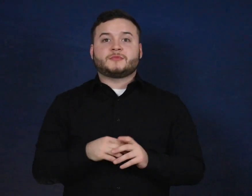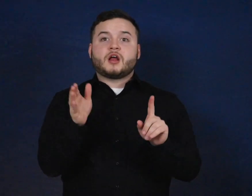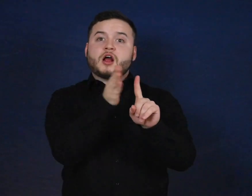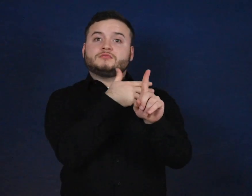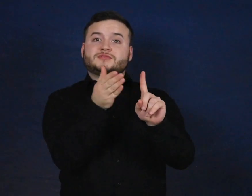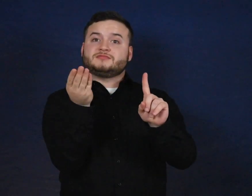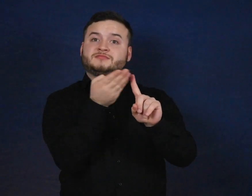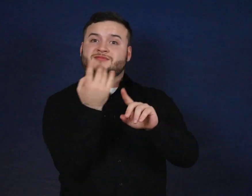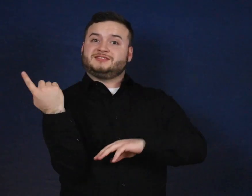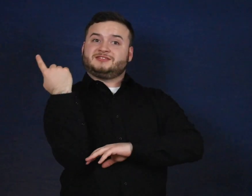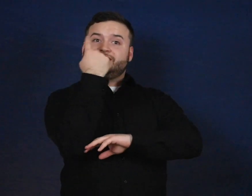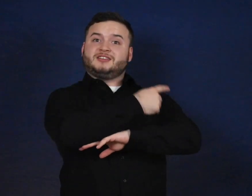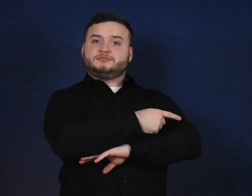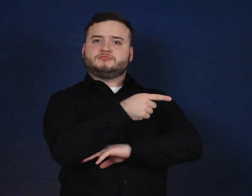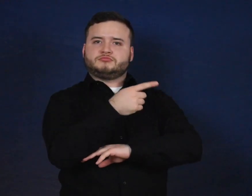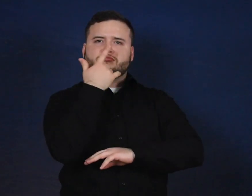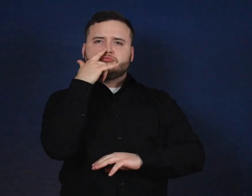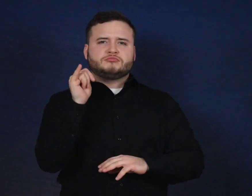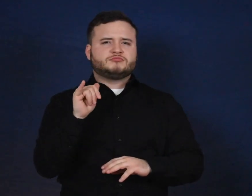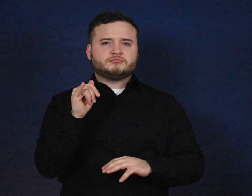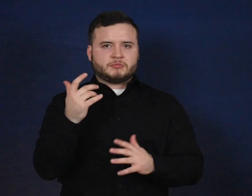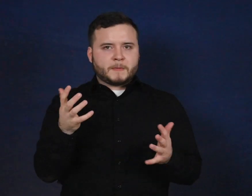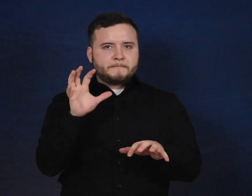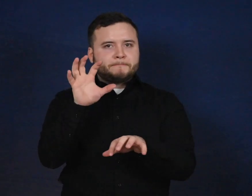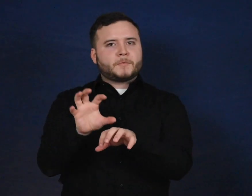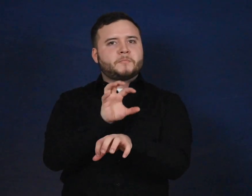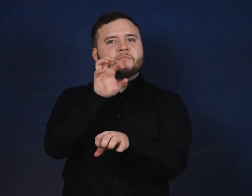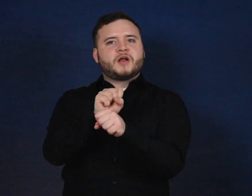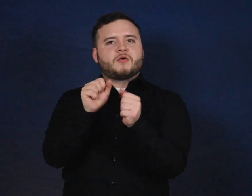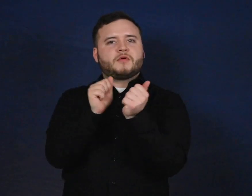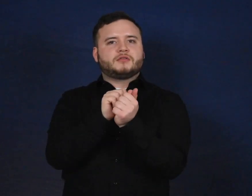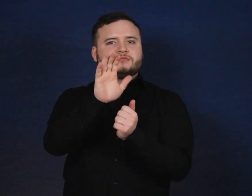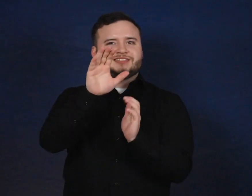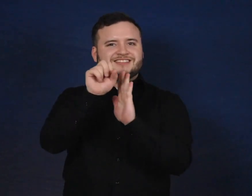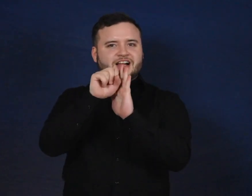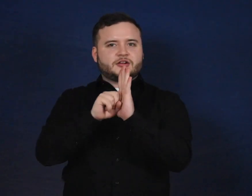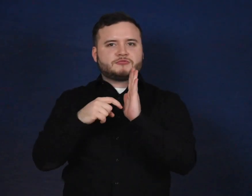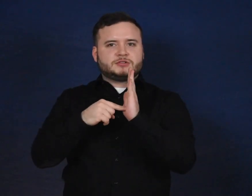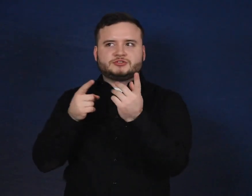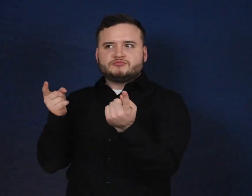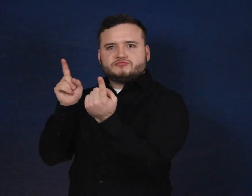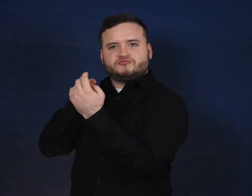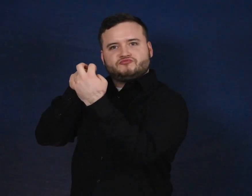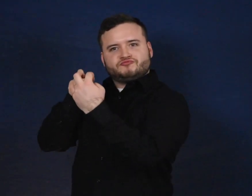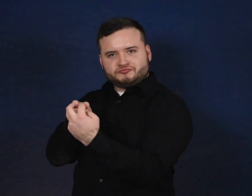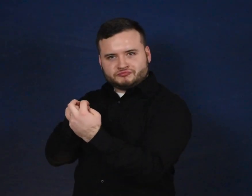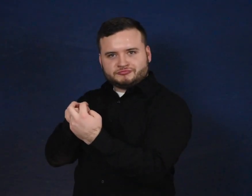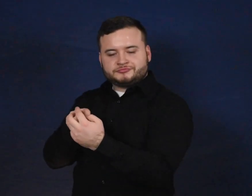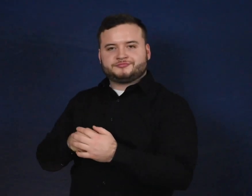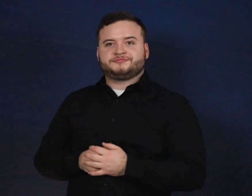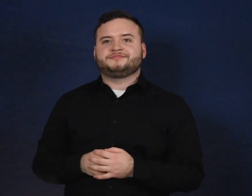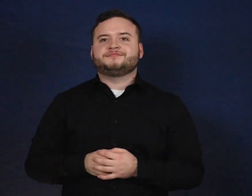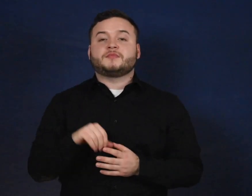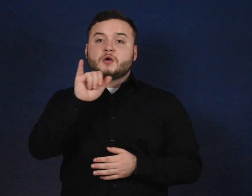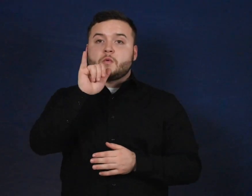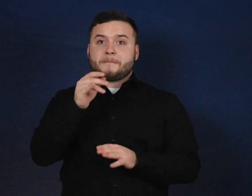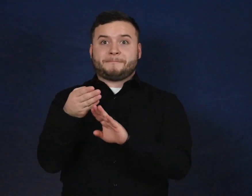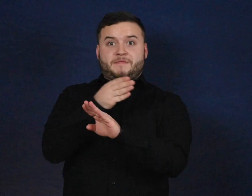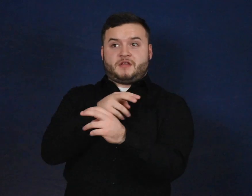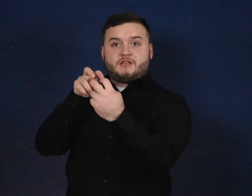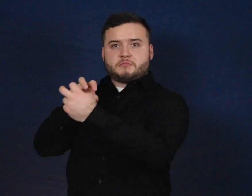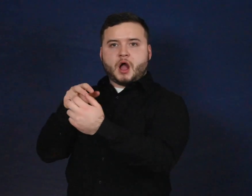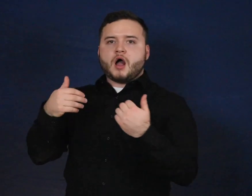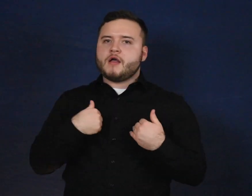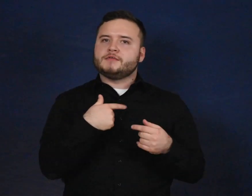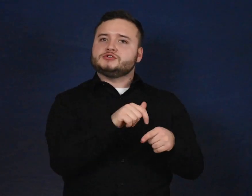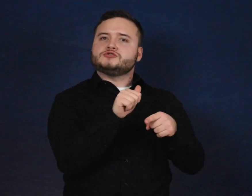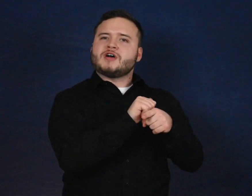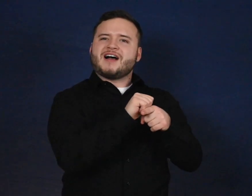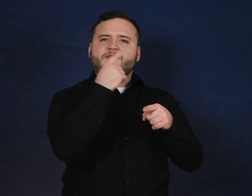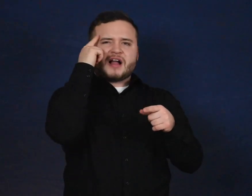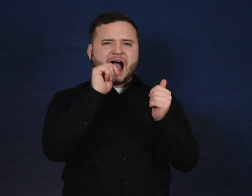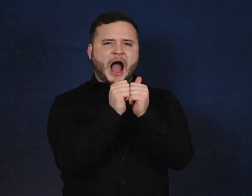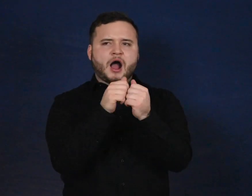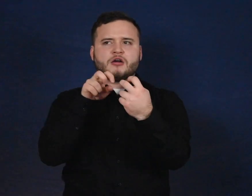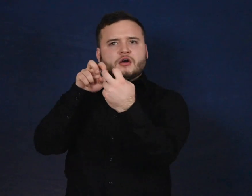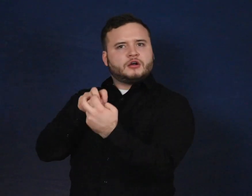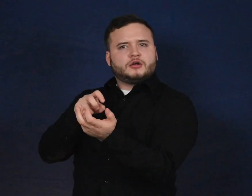Lobby Day includes appointments with your state representative, training on how to speak